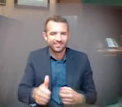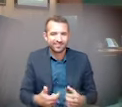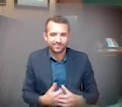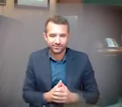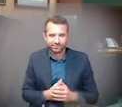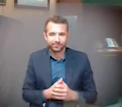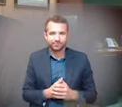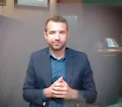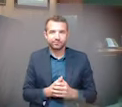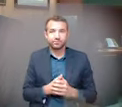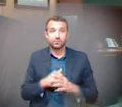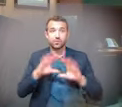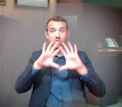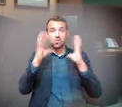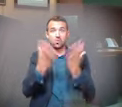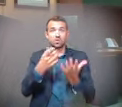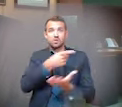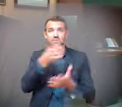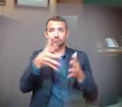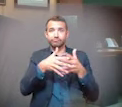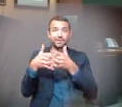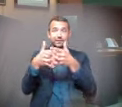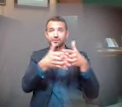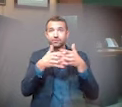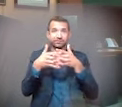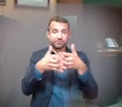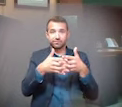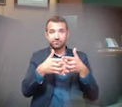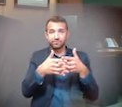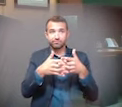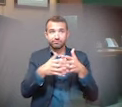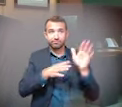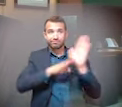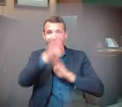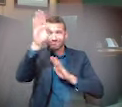In a nation as advanced as ours, in this era